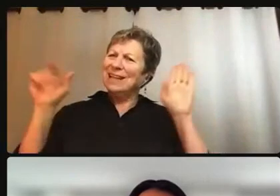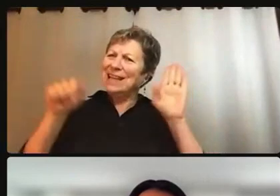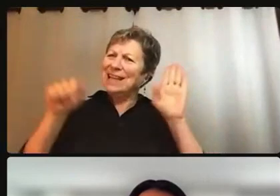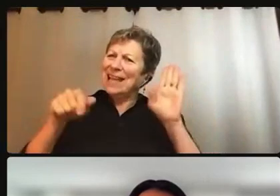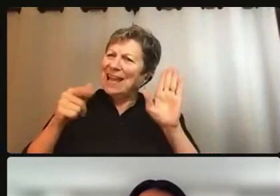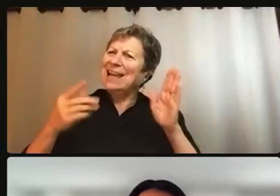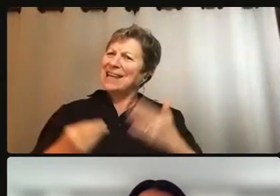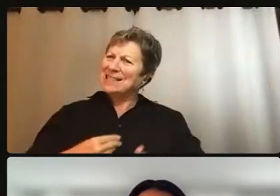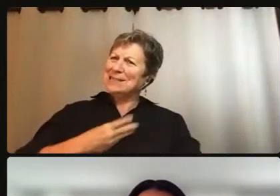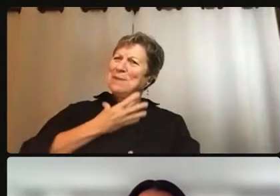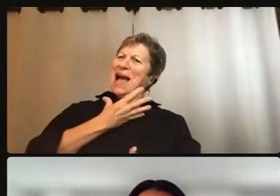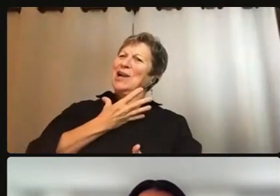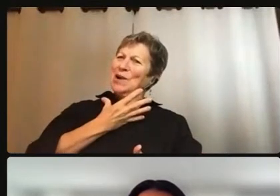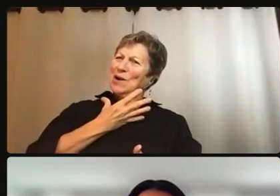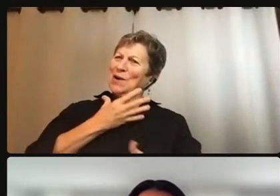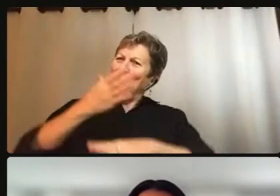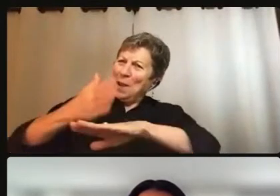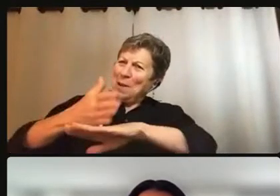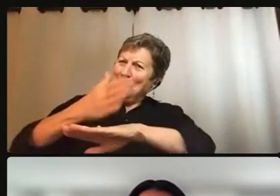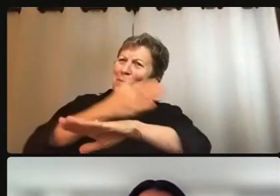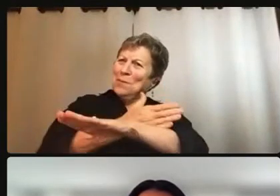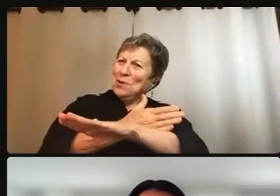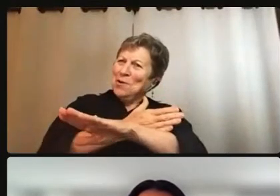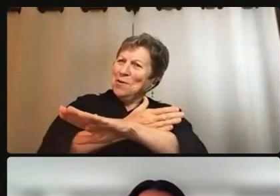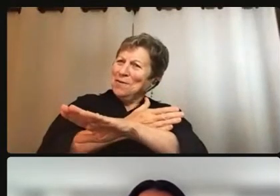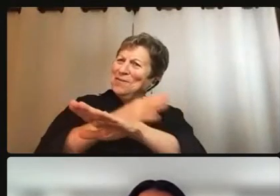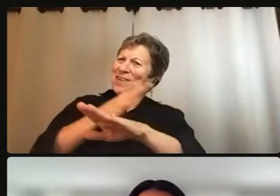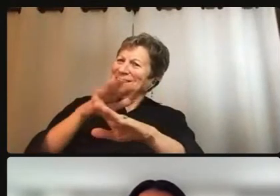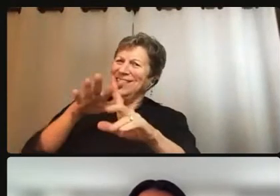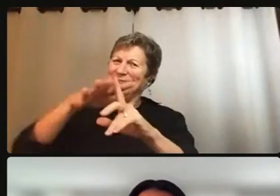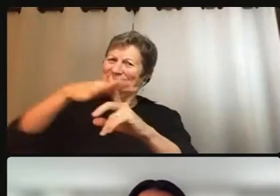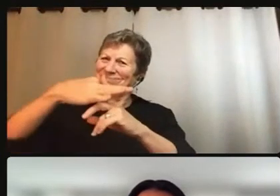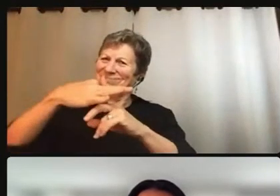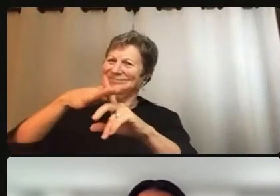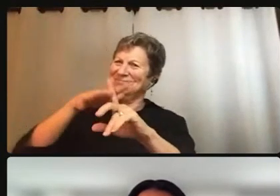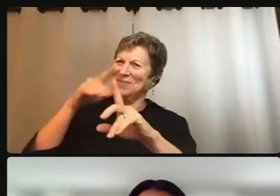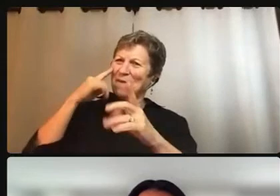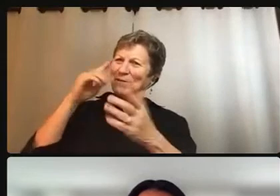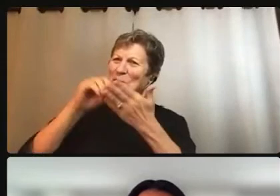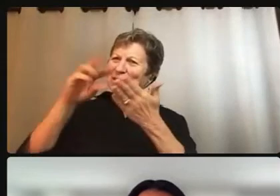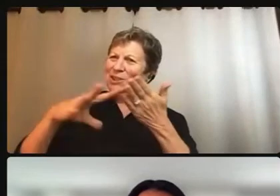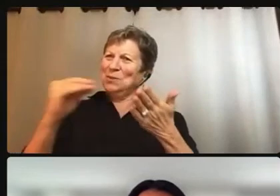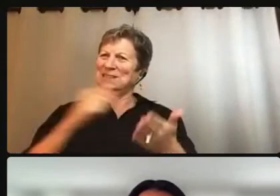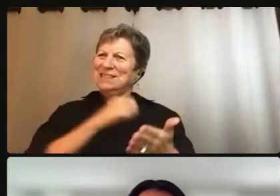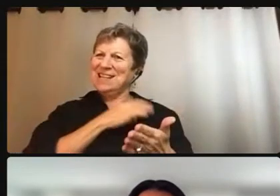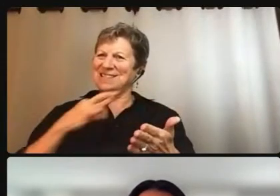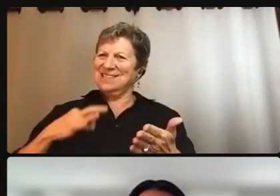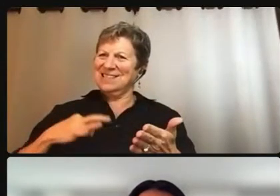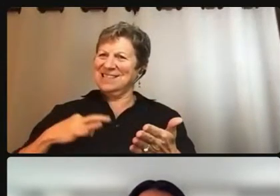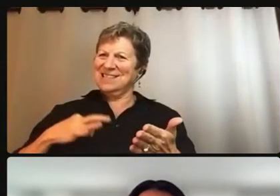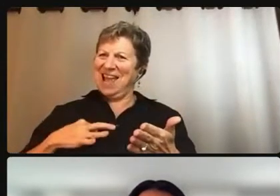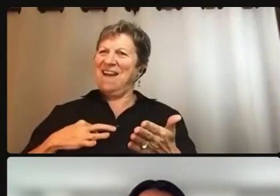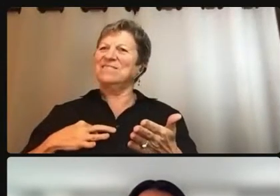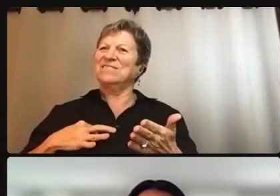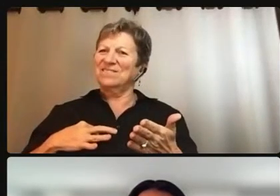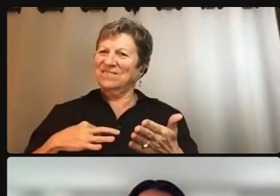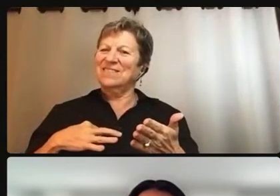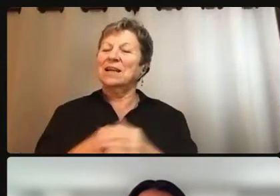HEAVY HANDED SOMEONE WHO CAN INSPIRE, ENCOURAGE AND